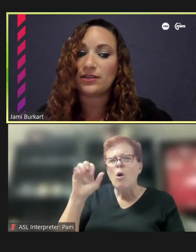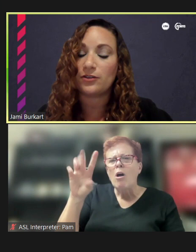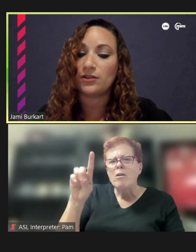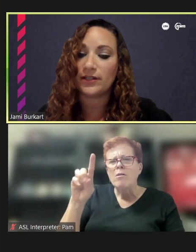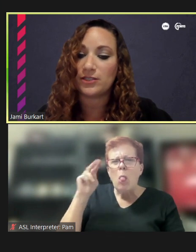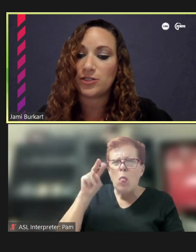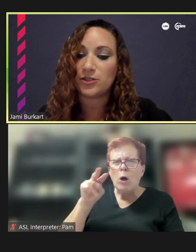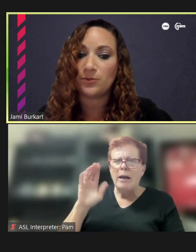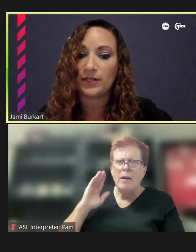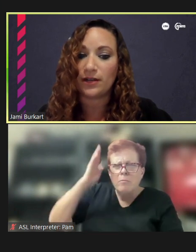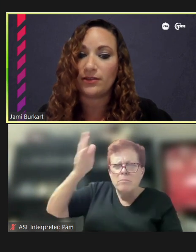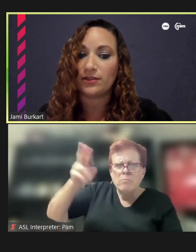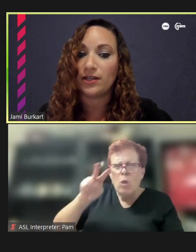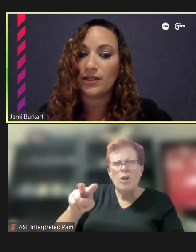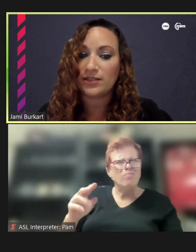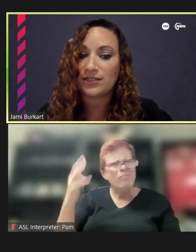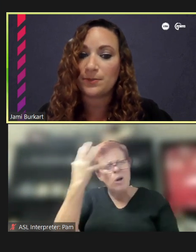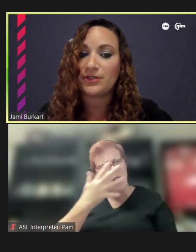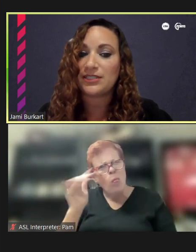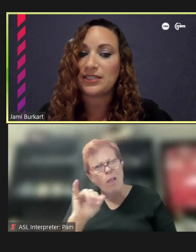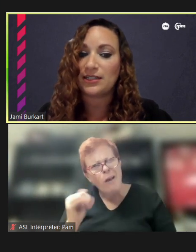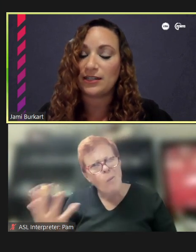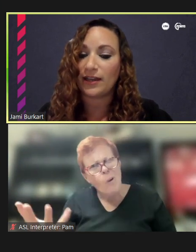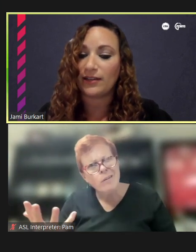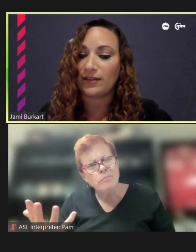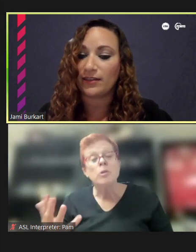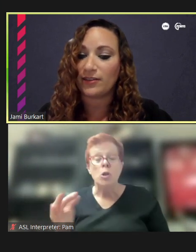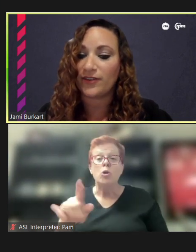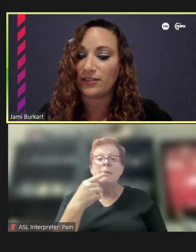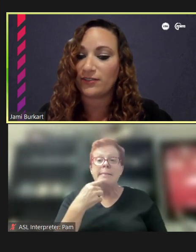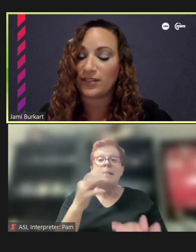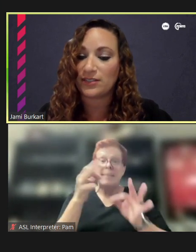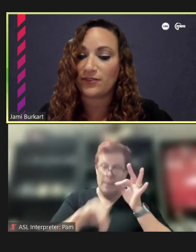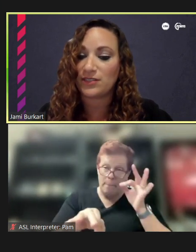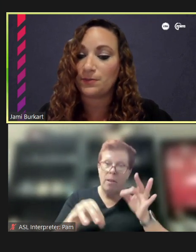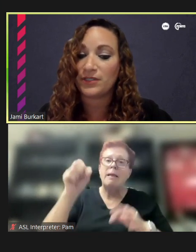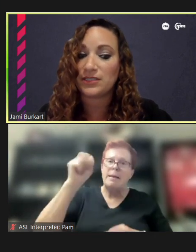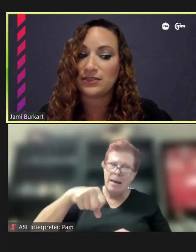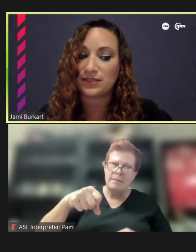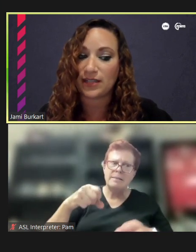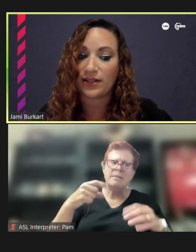does that look like to you beyond the simplicity and the effectiveness of a simplistic design?